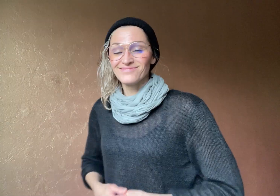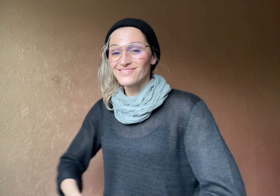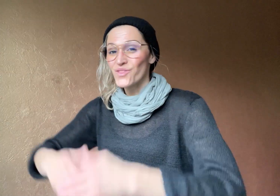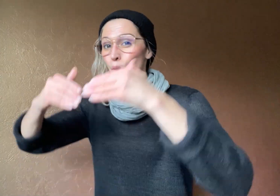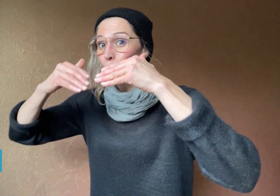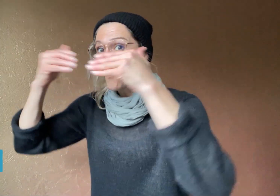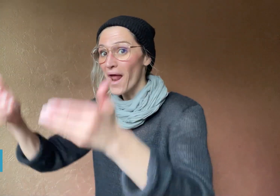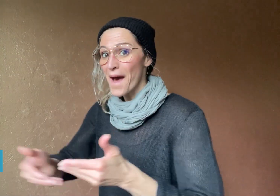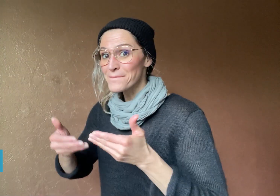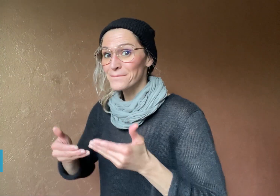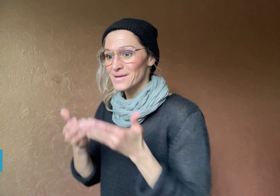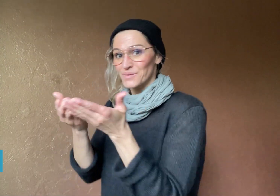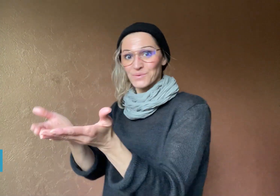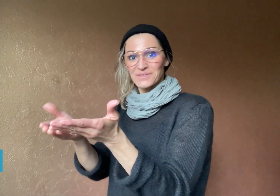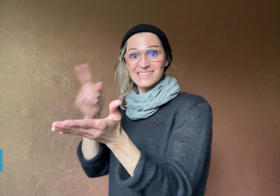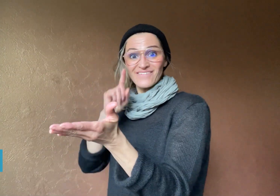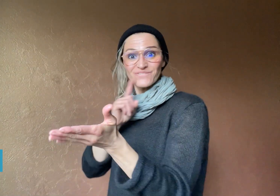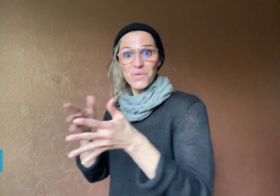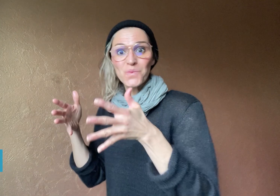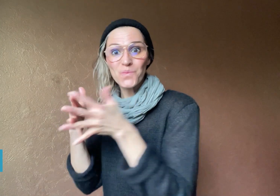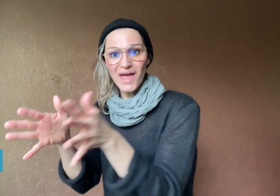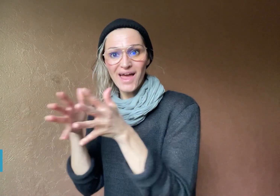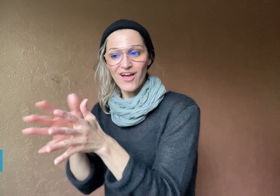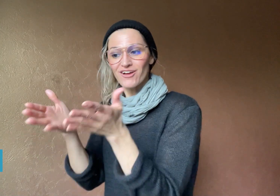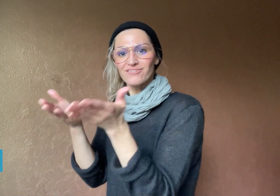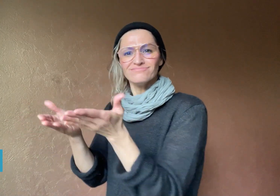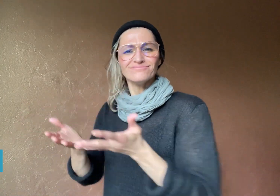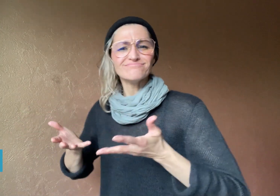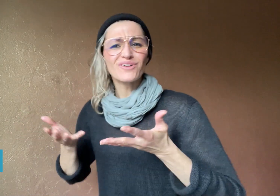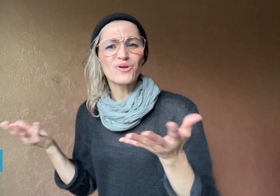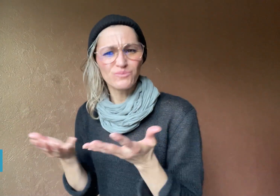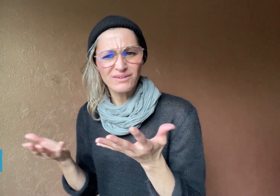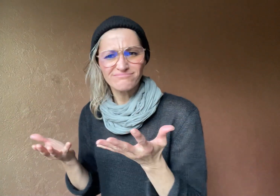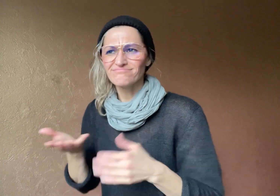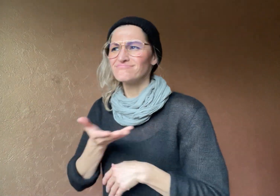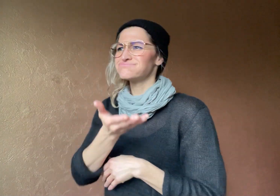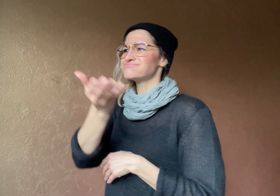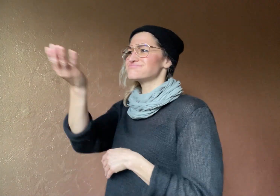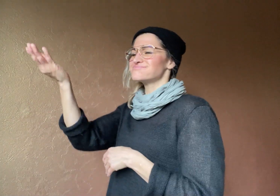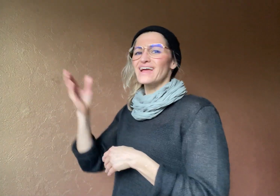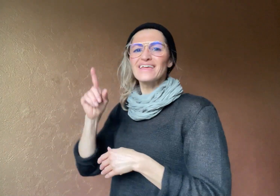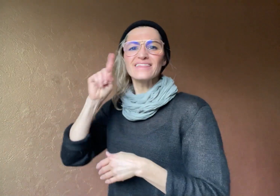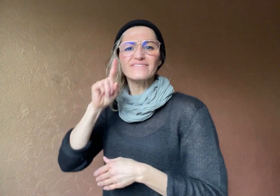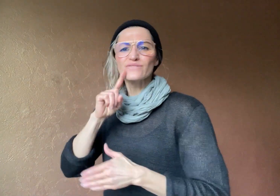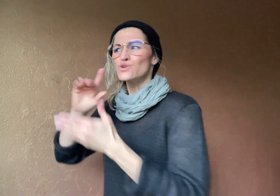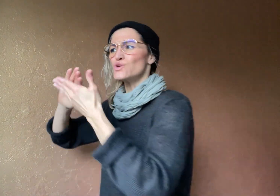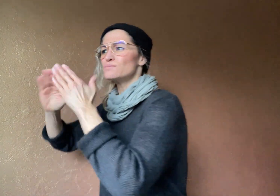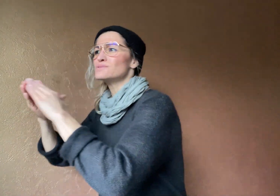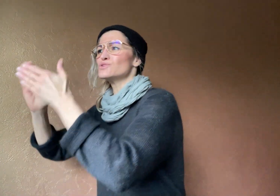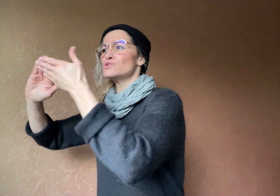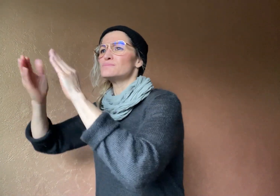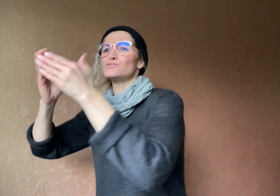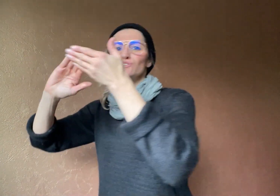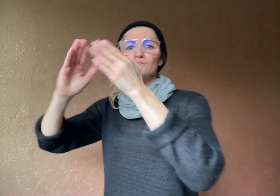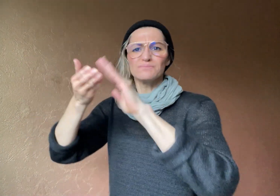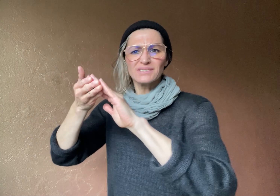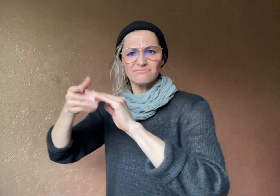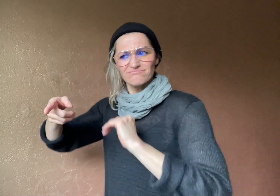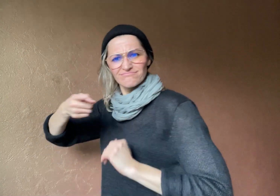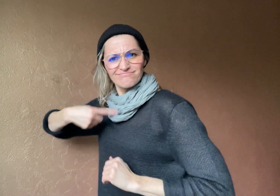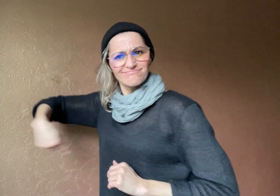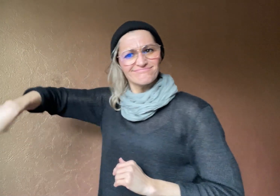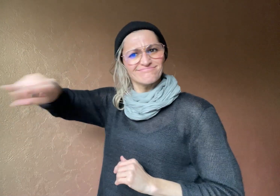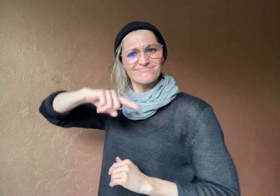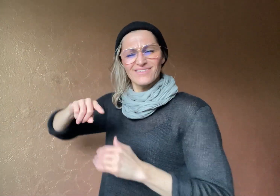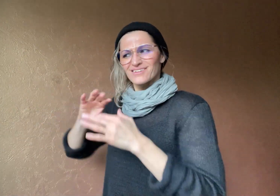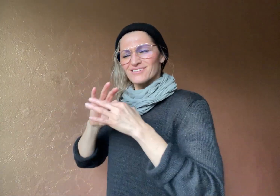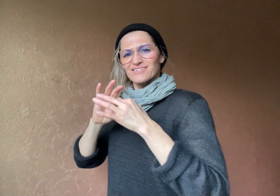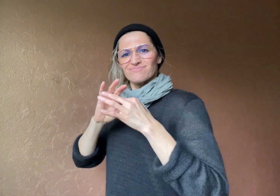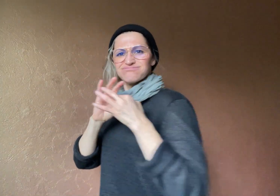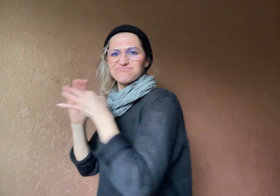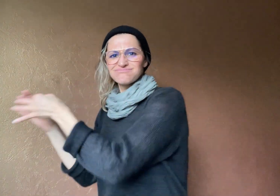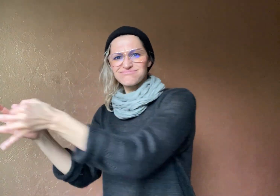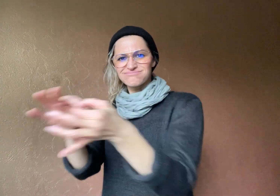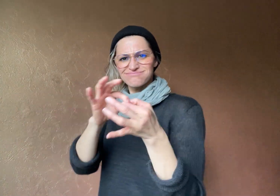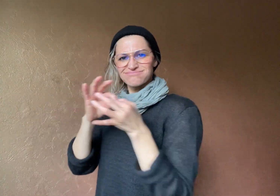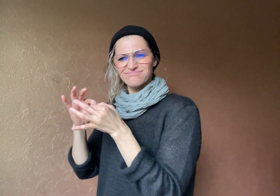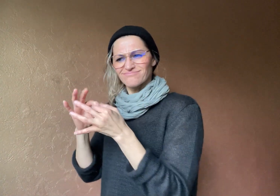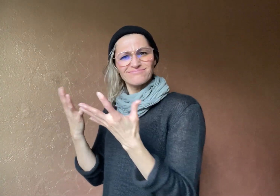Welcome to DeafWire where we unite Deaf Communities